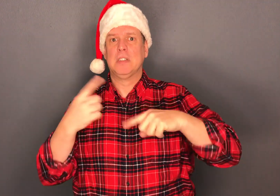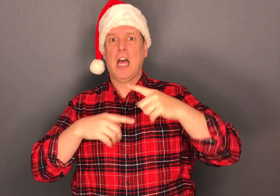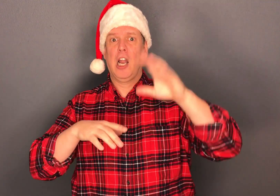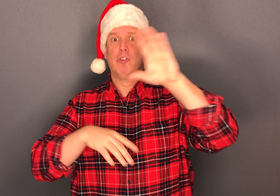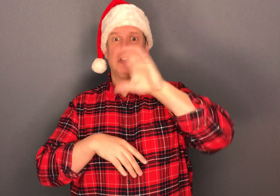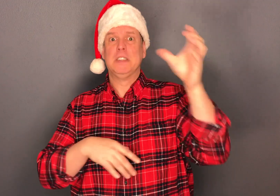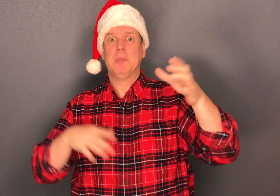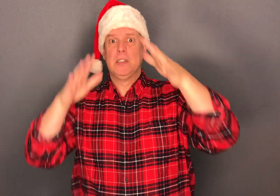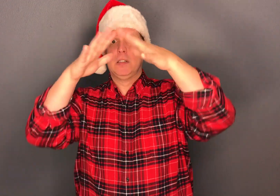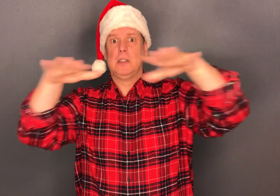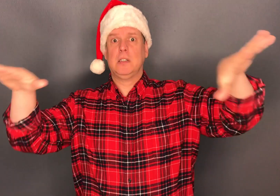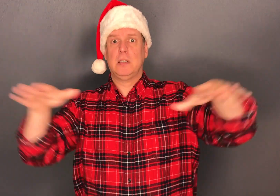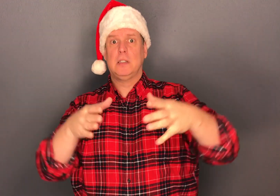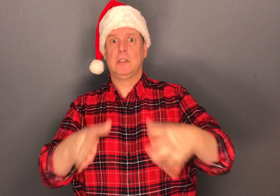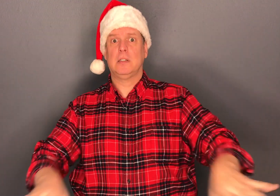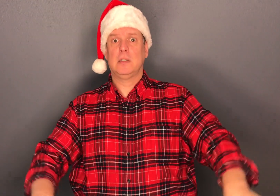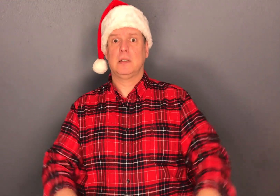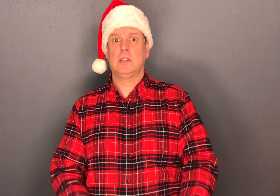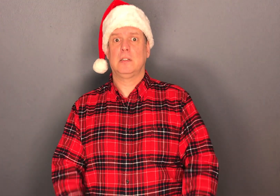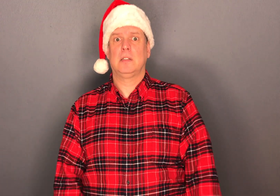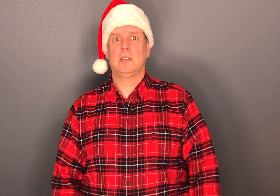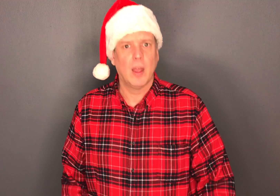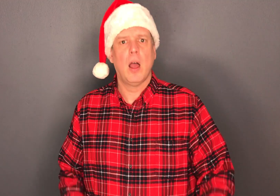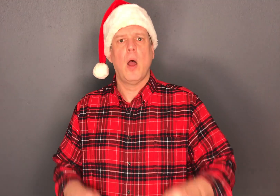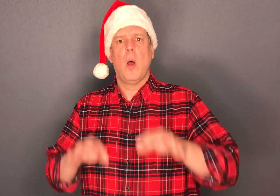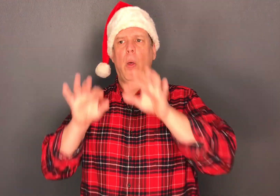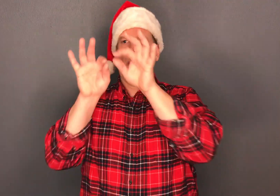probably a better sign for Christmas tree and some people sign that in